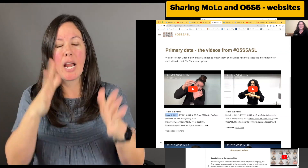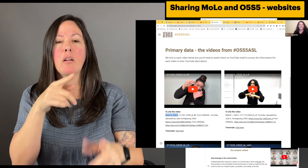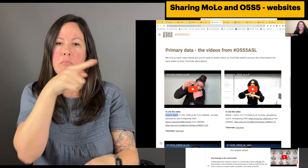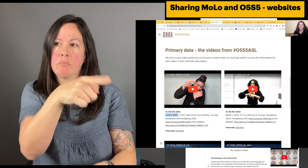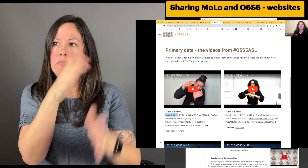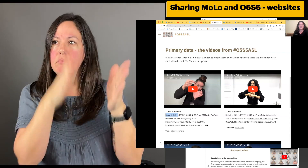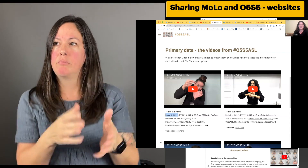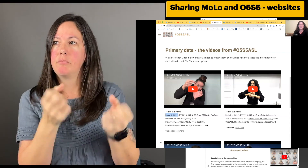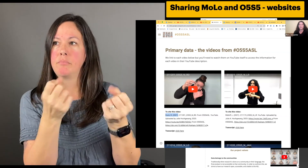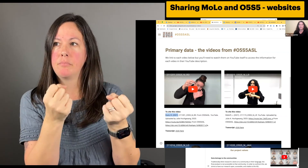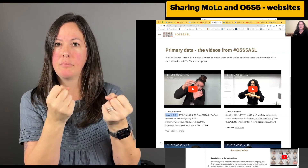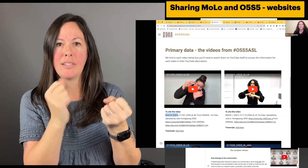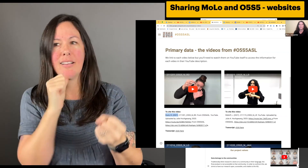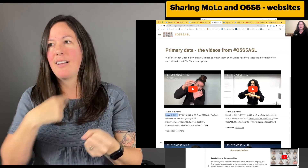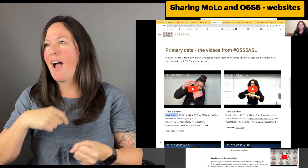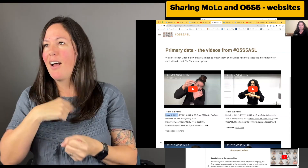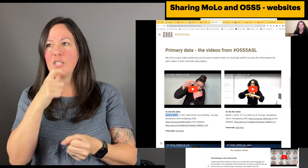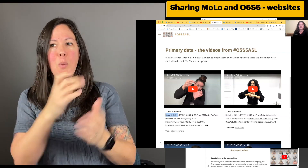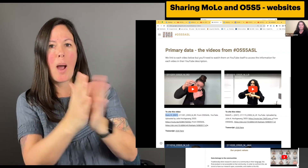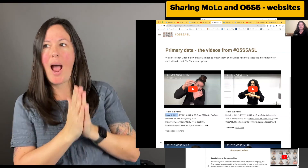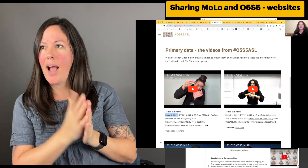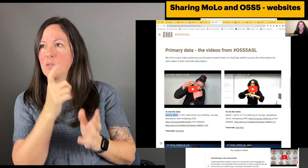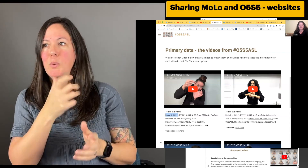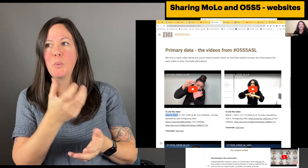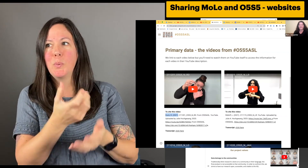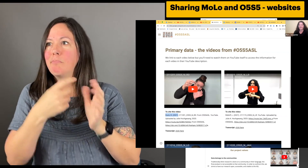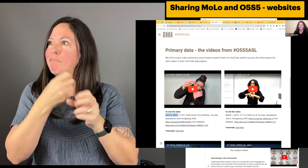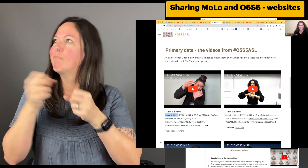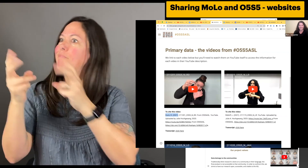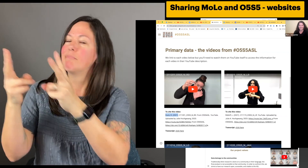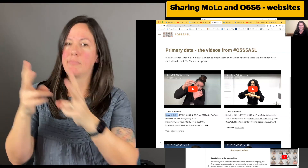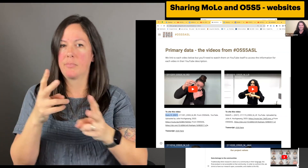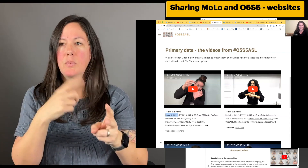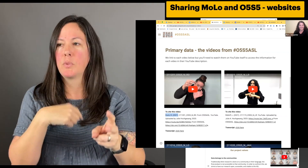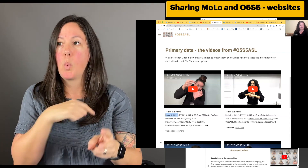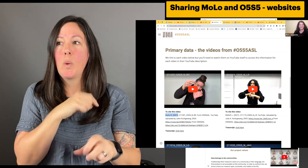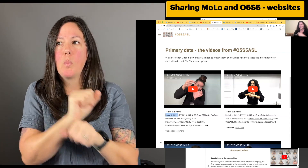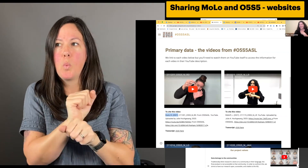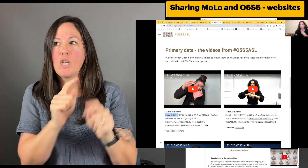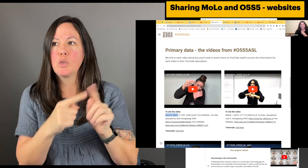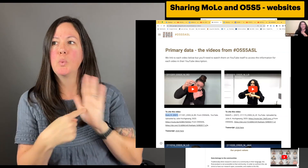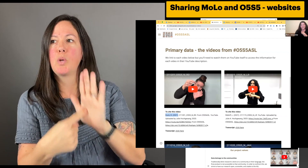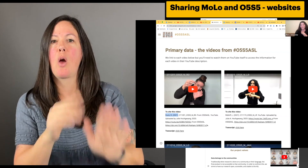citation is to the person who provided the content it's not me as the